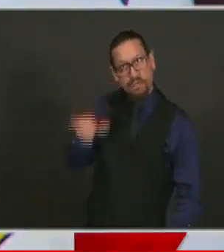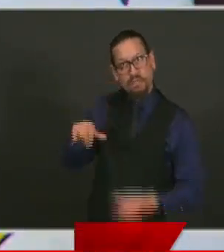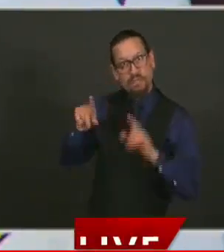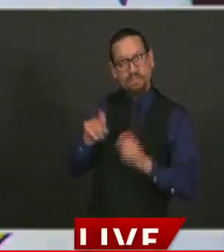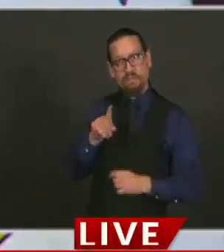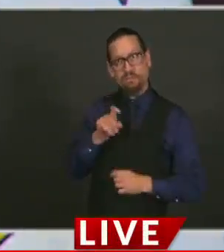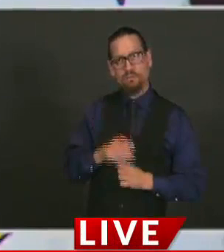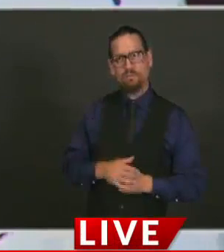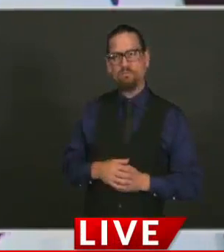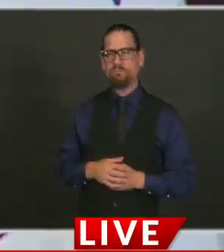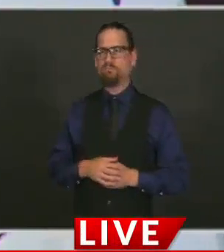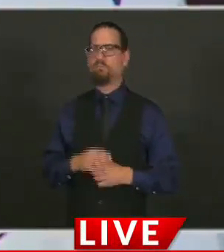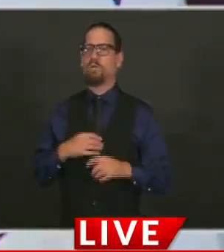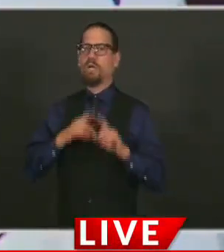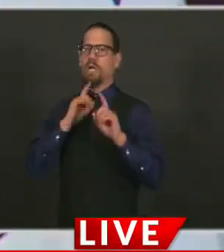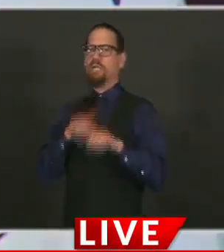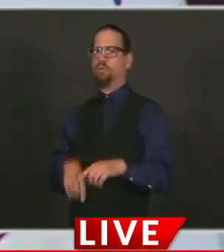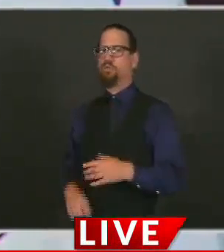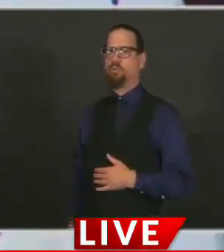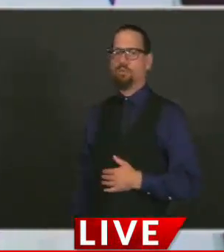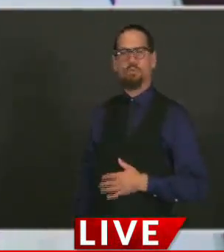PAYING FOR A TEST RIGHT NOW?